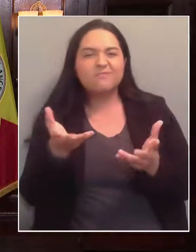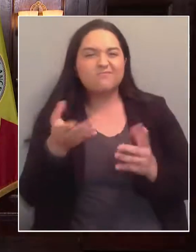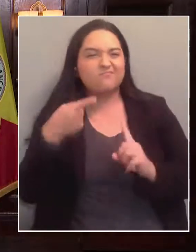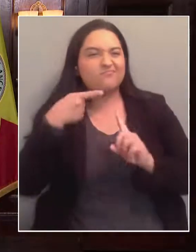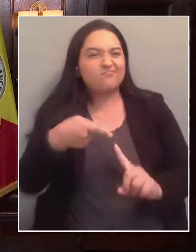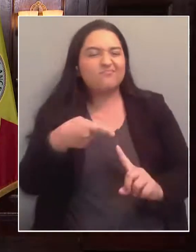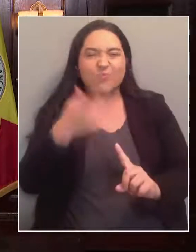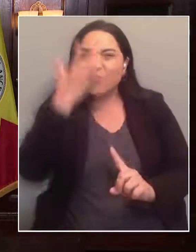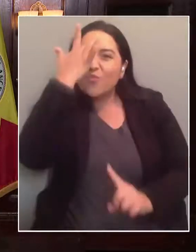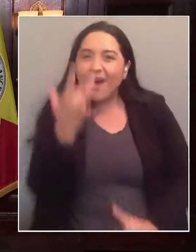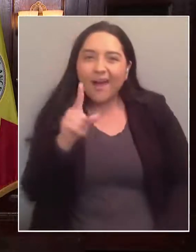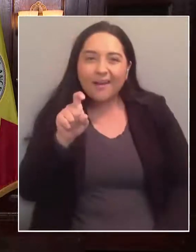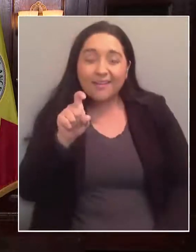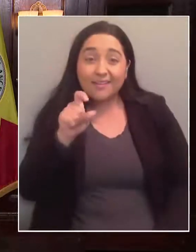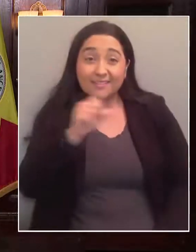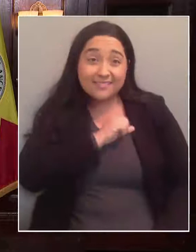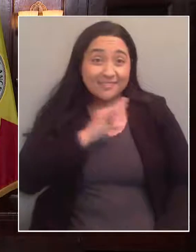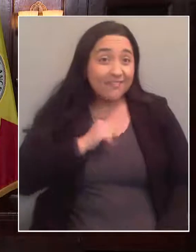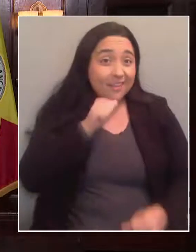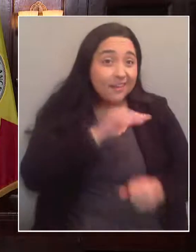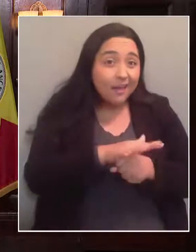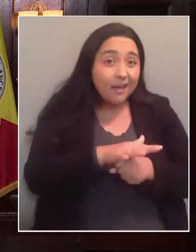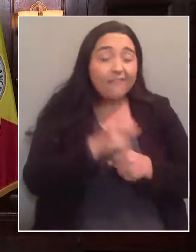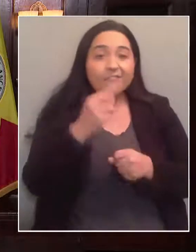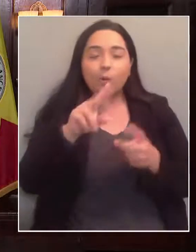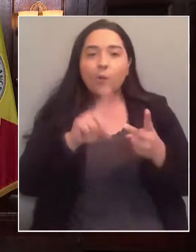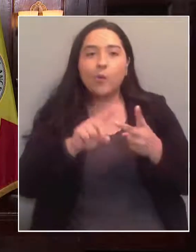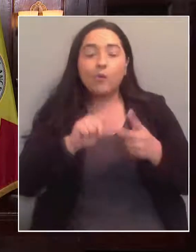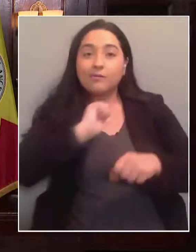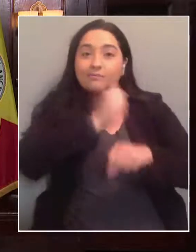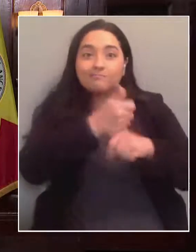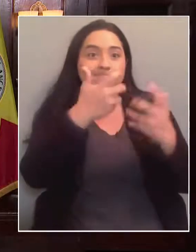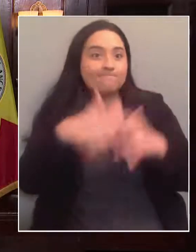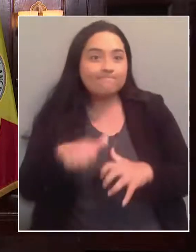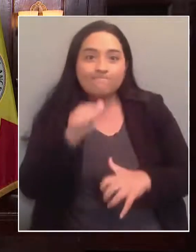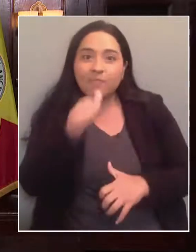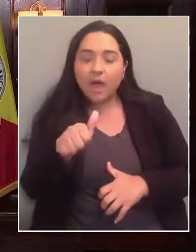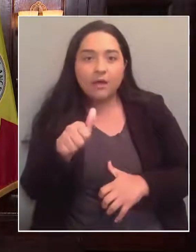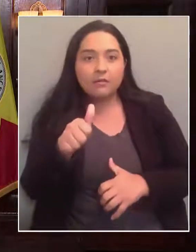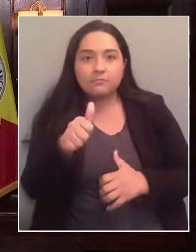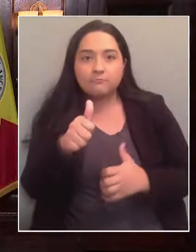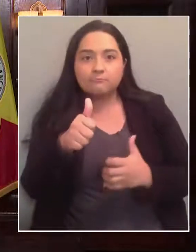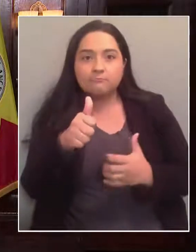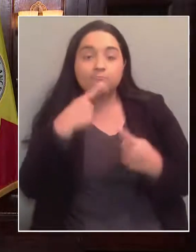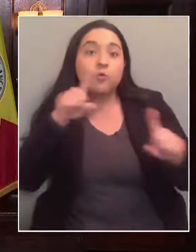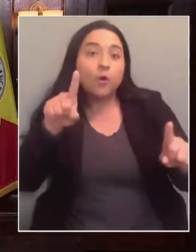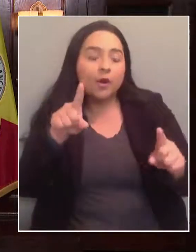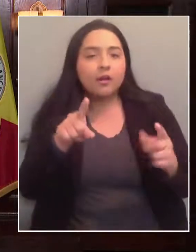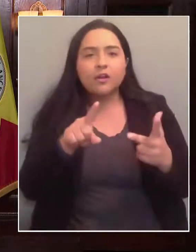IS IT STAFFING? LOGITIC AL ISSUE?